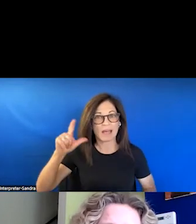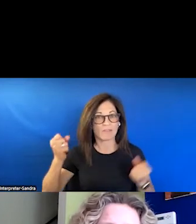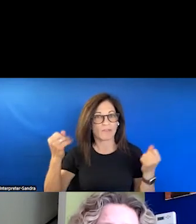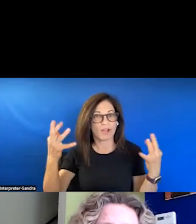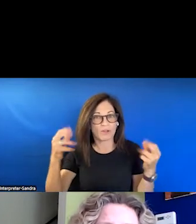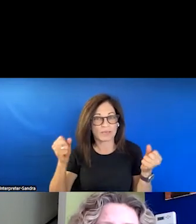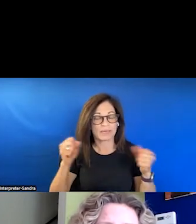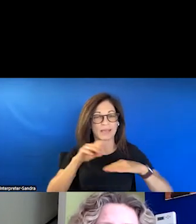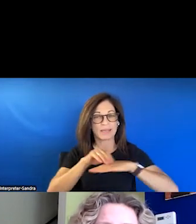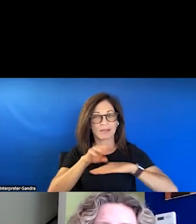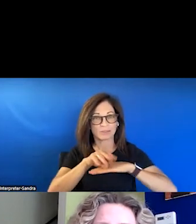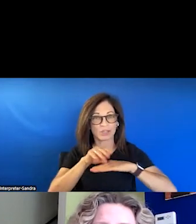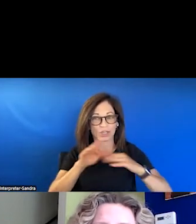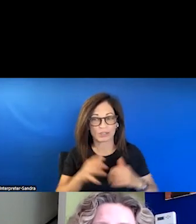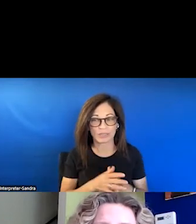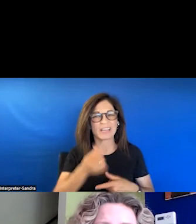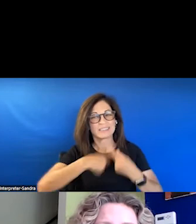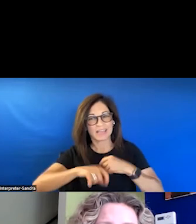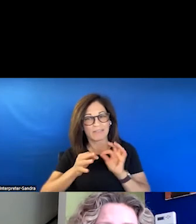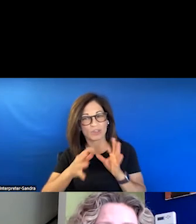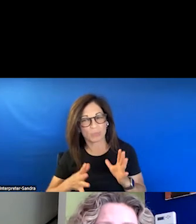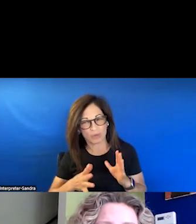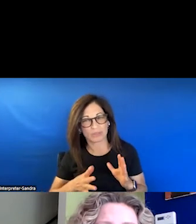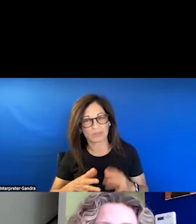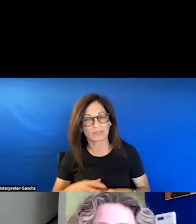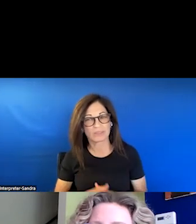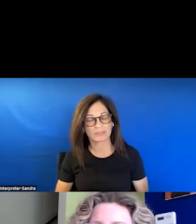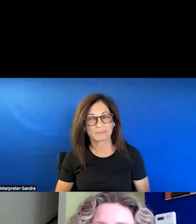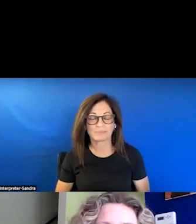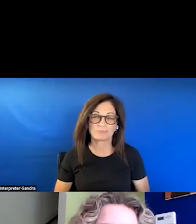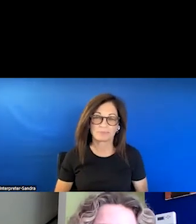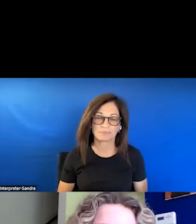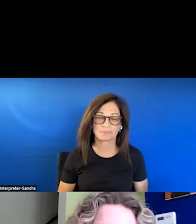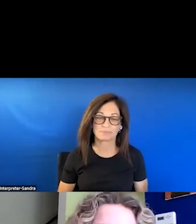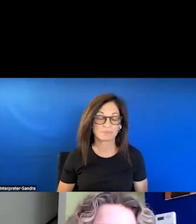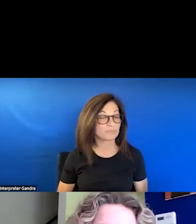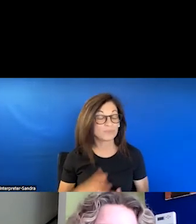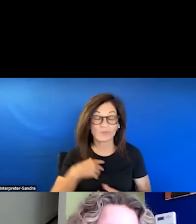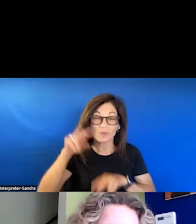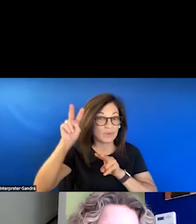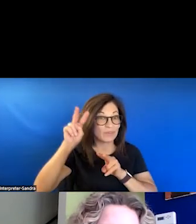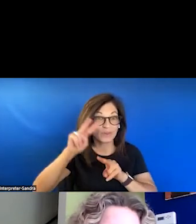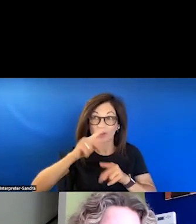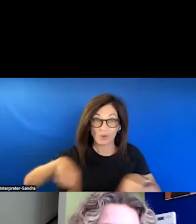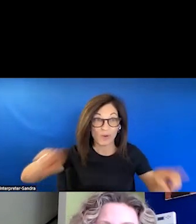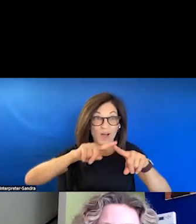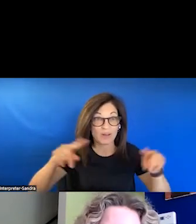COUNSELORS, RATHER THAN INTERPRETERS. SO, SO, LOOK FORWARD TO ALL OF YOU BEING ON THERE. THANK YOU,